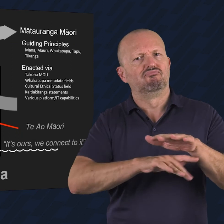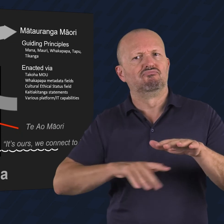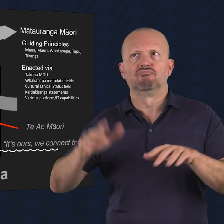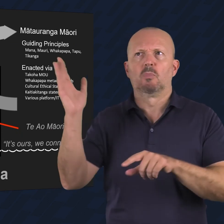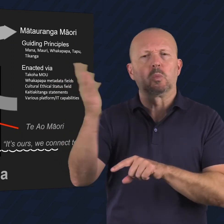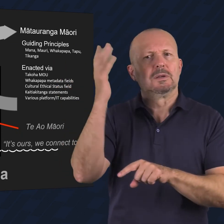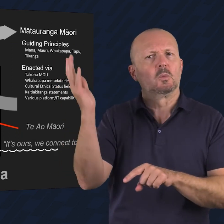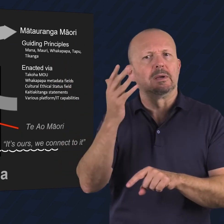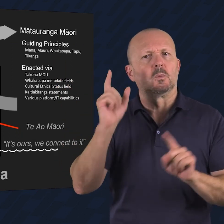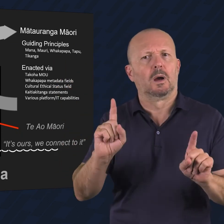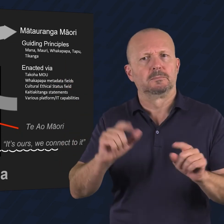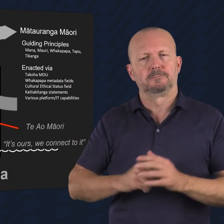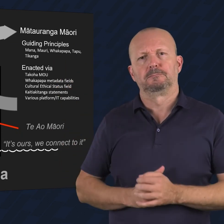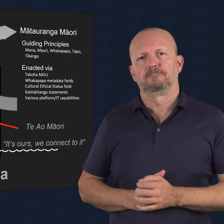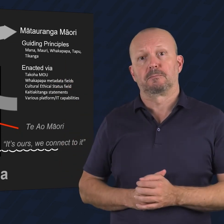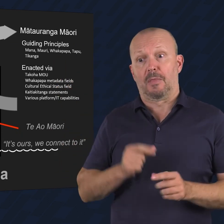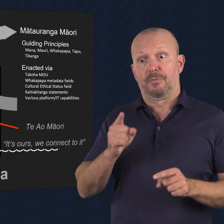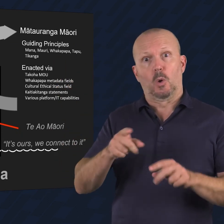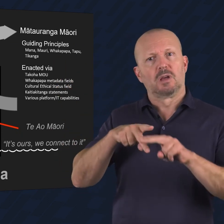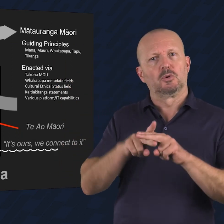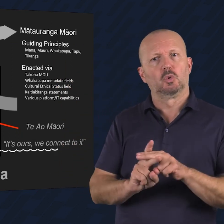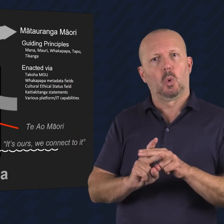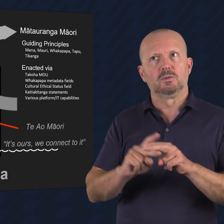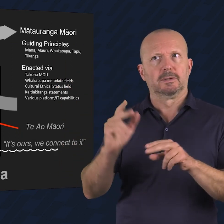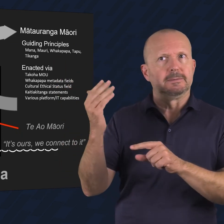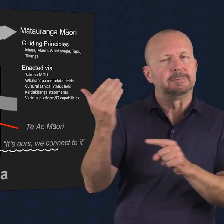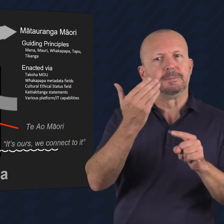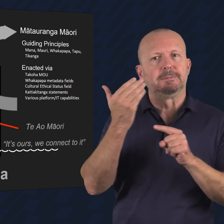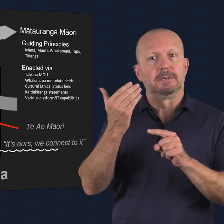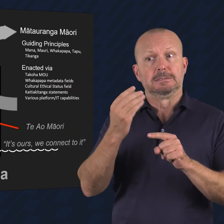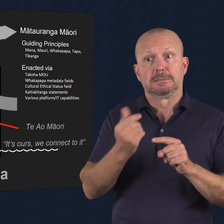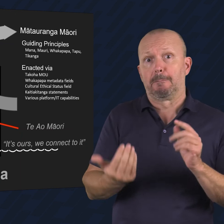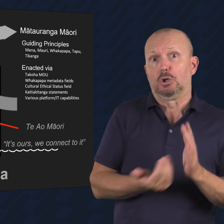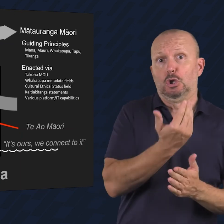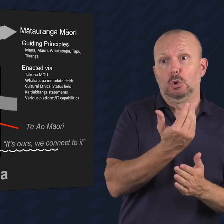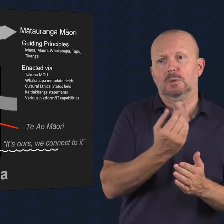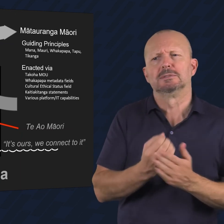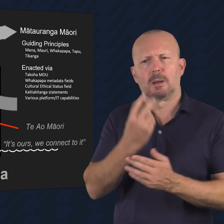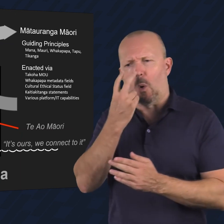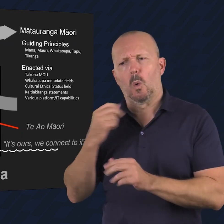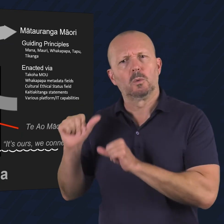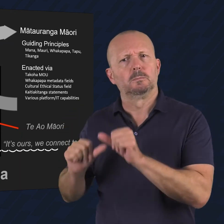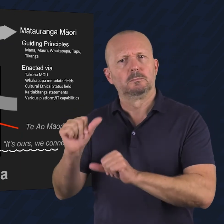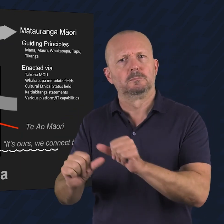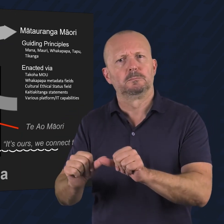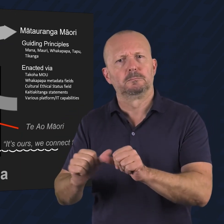they are the familiar to us tools and the newly developed ones. In other contexts that require treaty partnership,